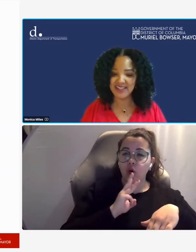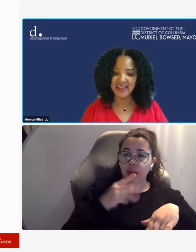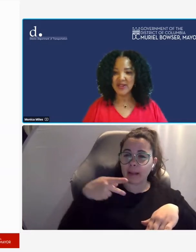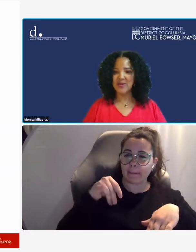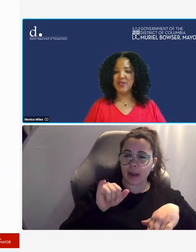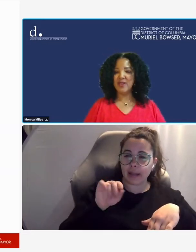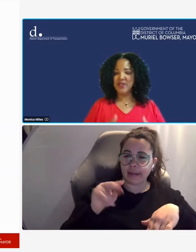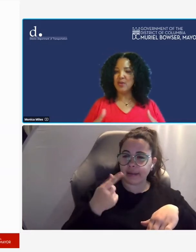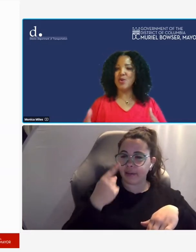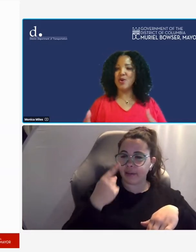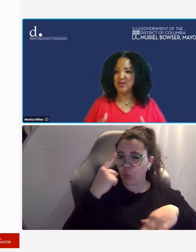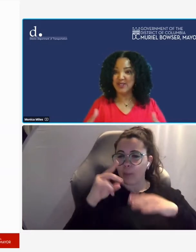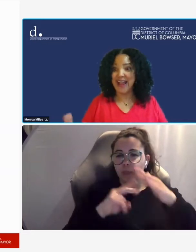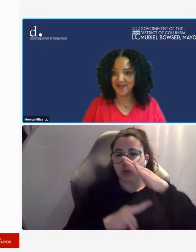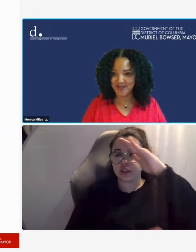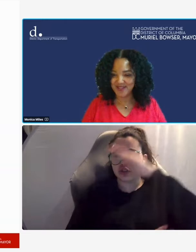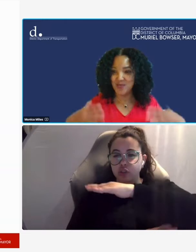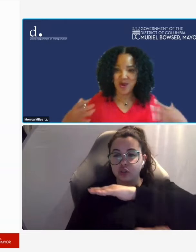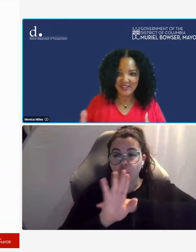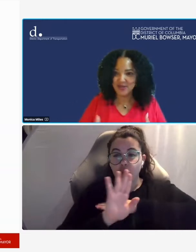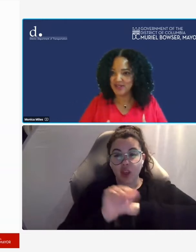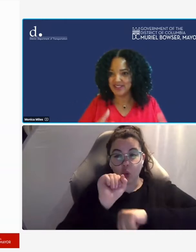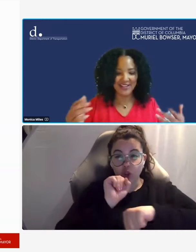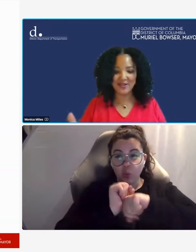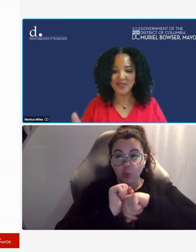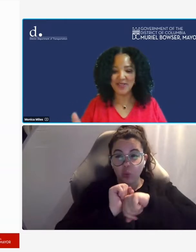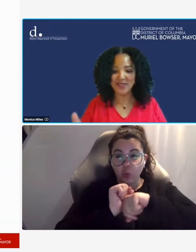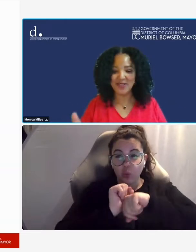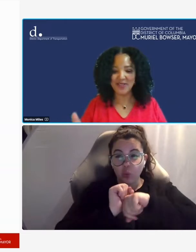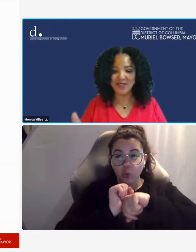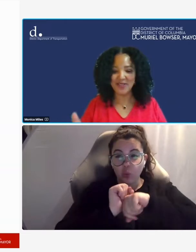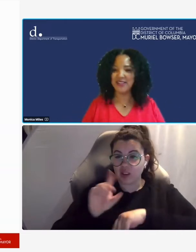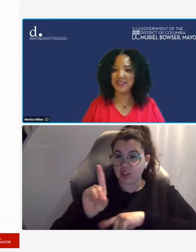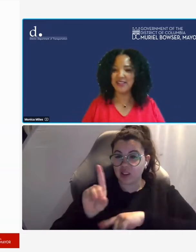so the their workers were divers in wetsuits and you know they basically are going underwater to